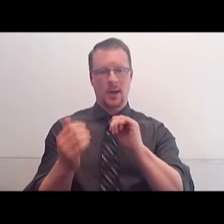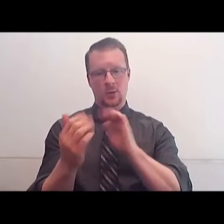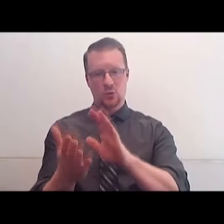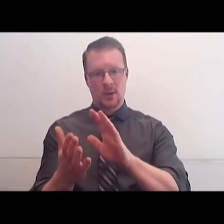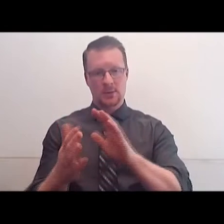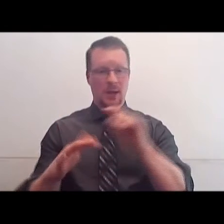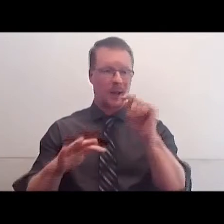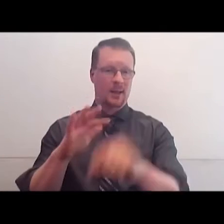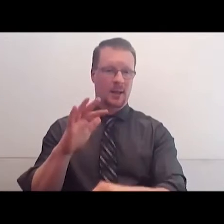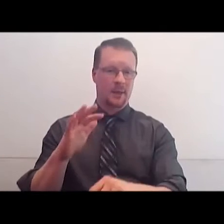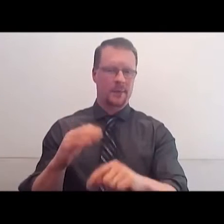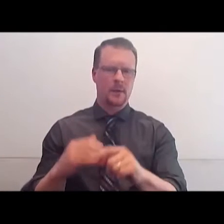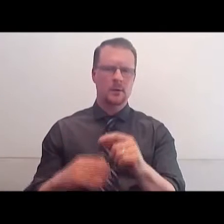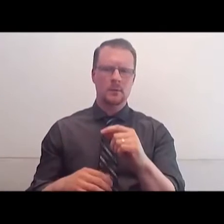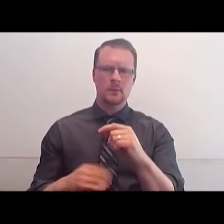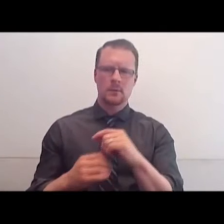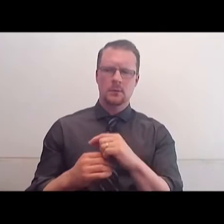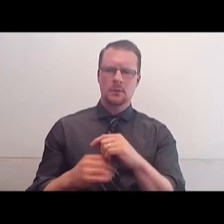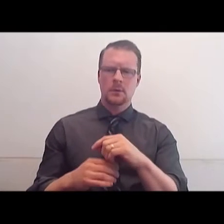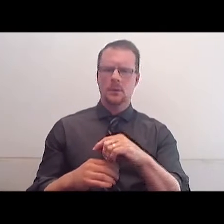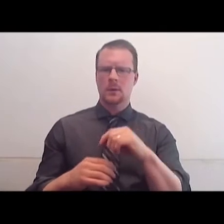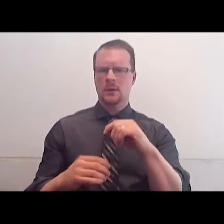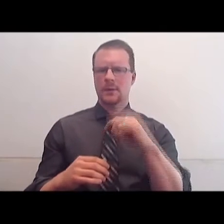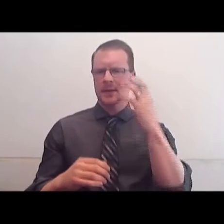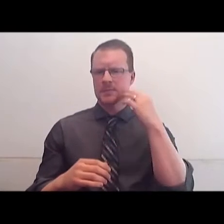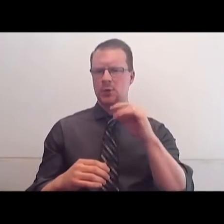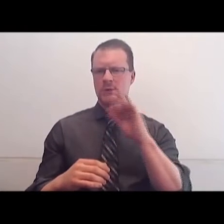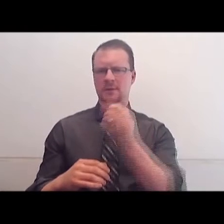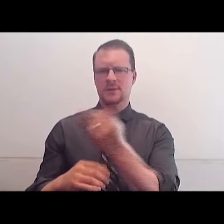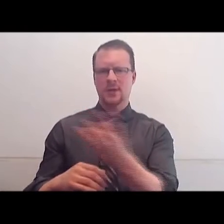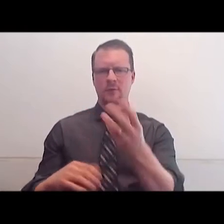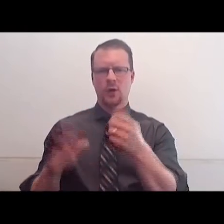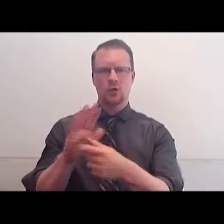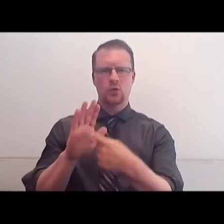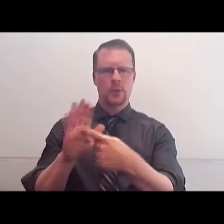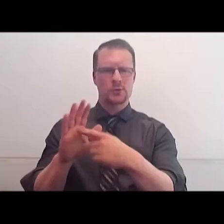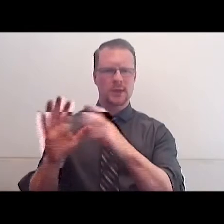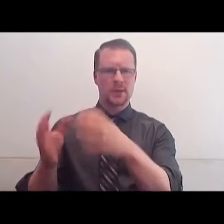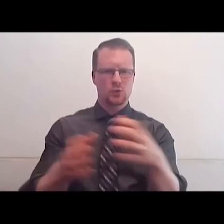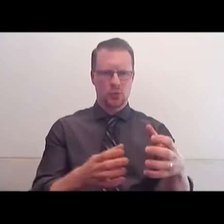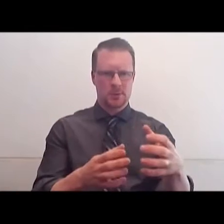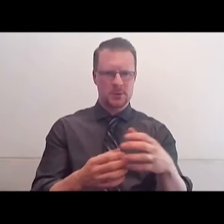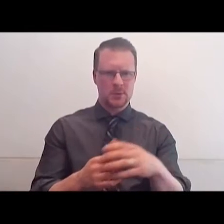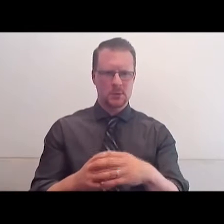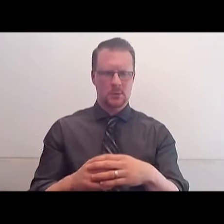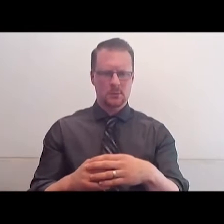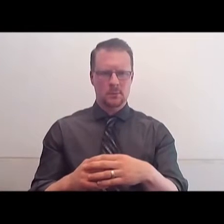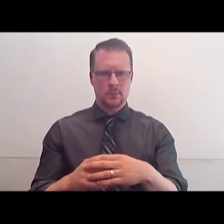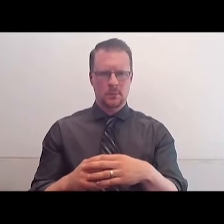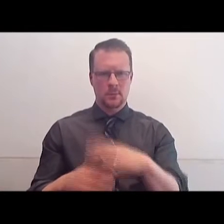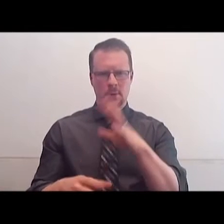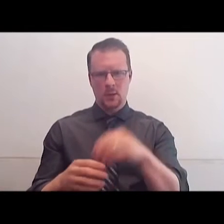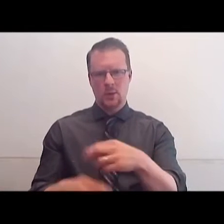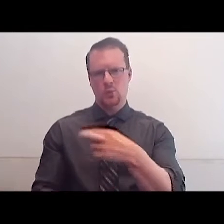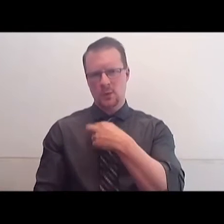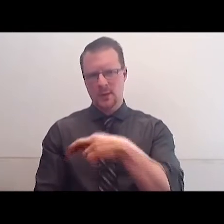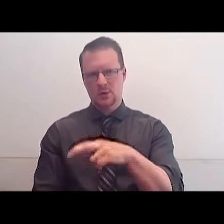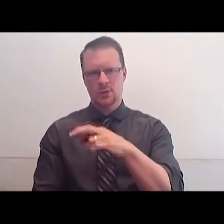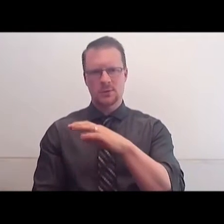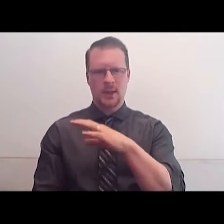whose content addresses quite in depth, the experiences of several underrepresented groups,